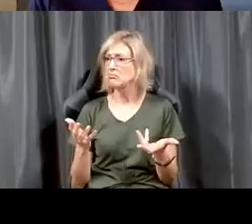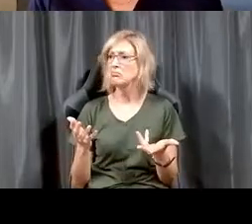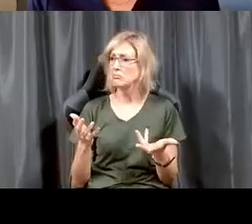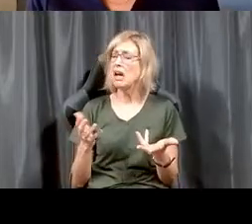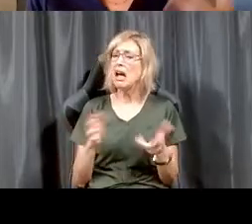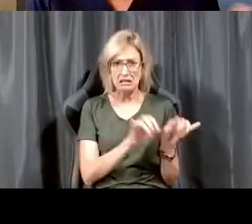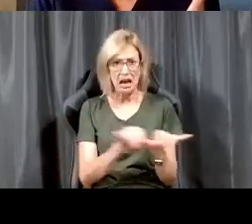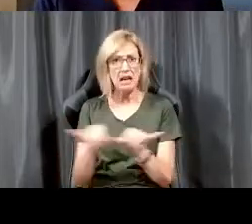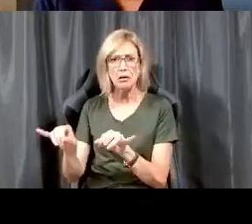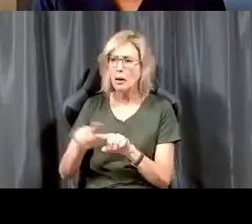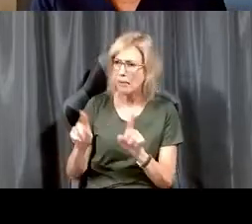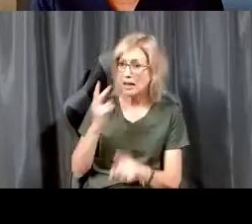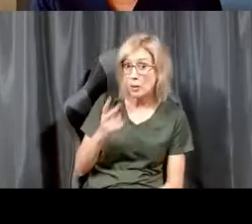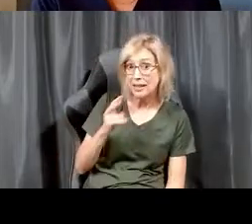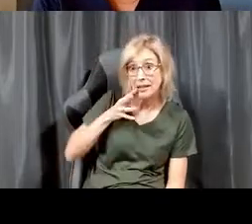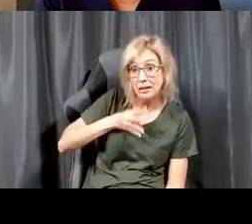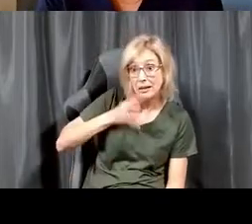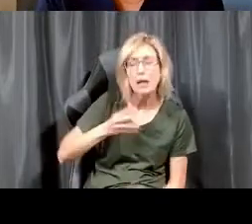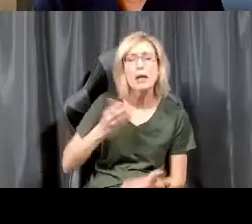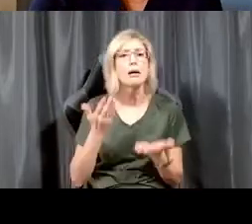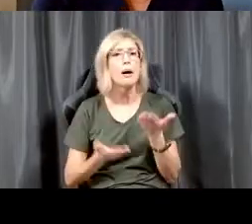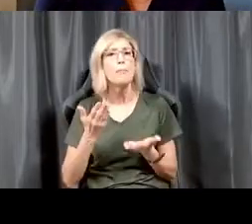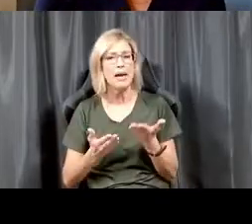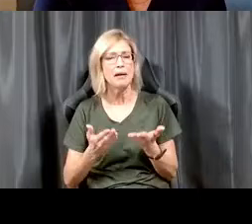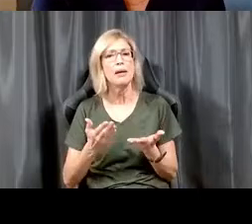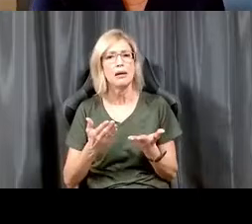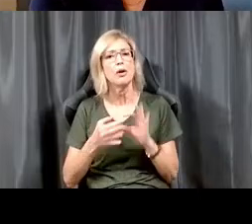salivating could be due to th hype sensitivity of taste.